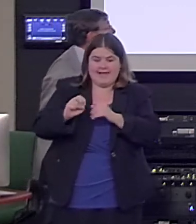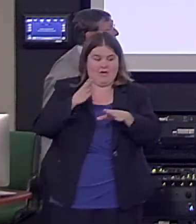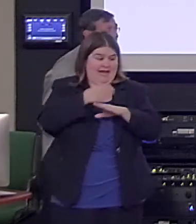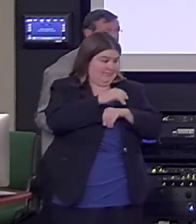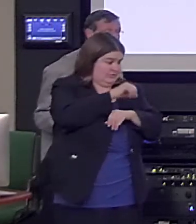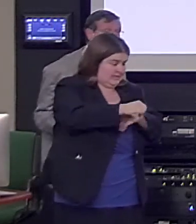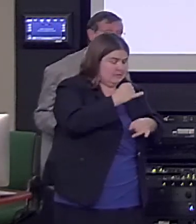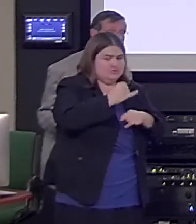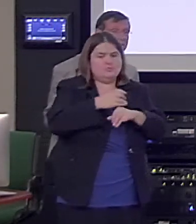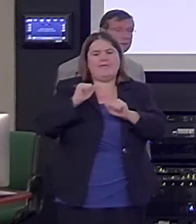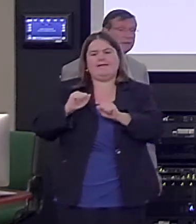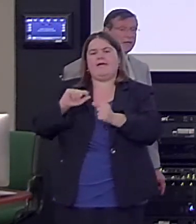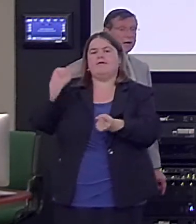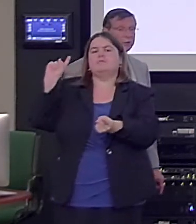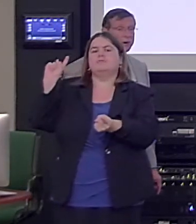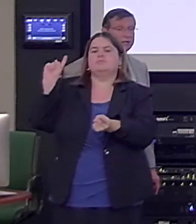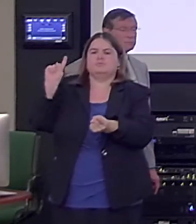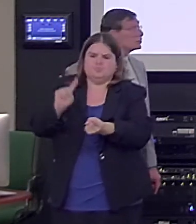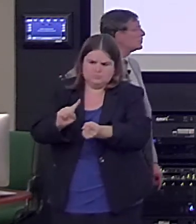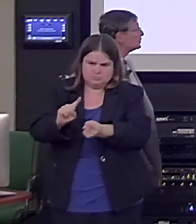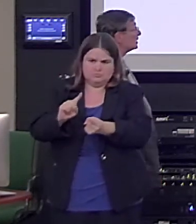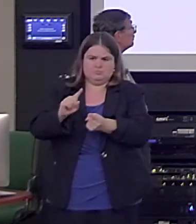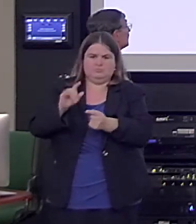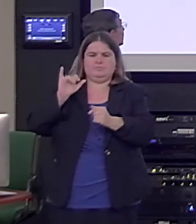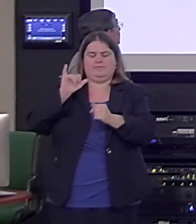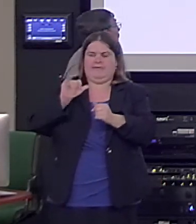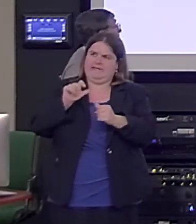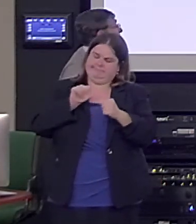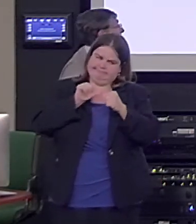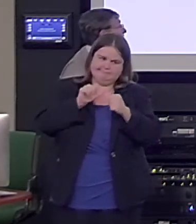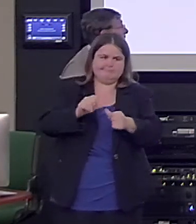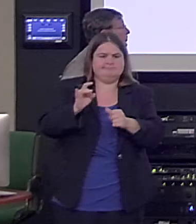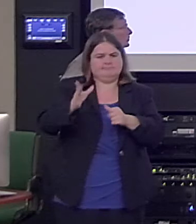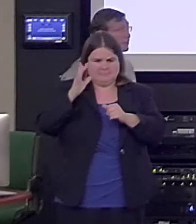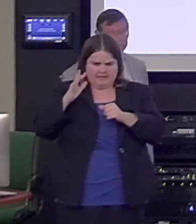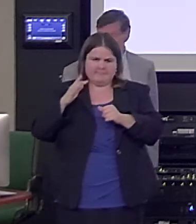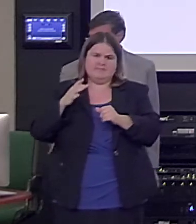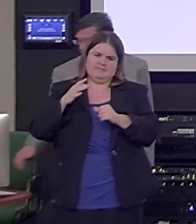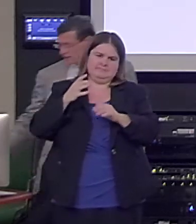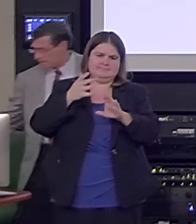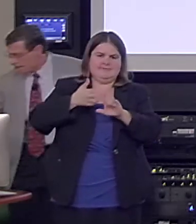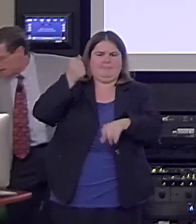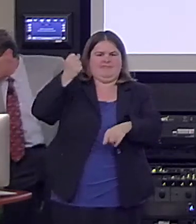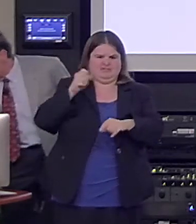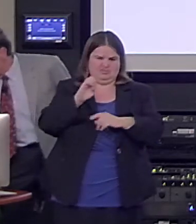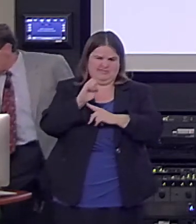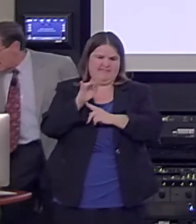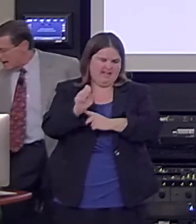Mitigates the otherwise persistent effects of early psychosocial deprivation.